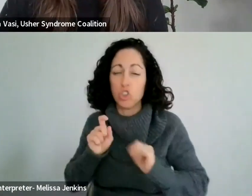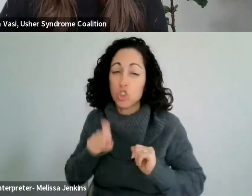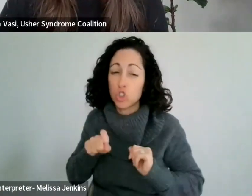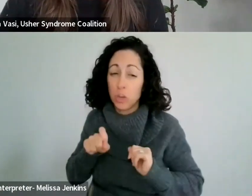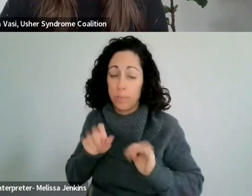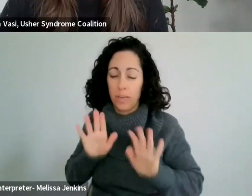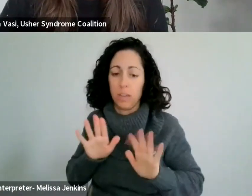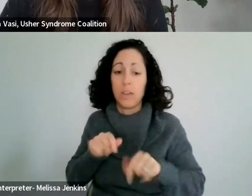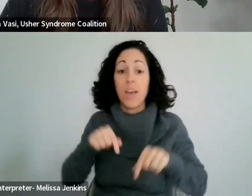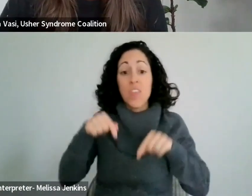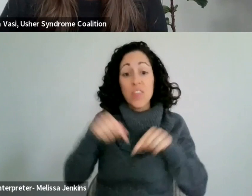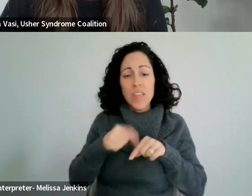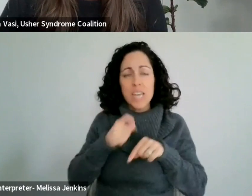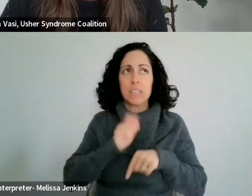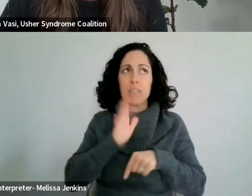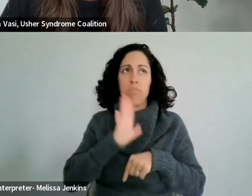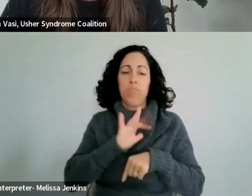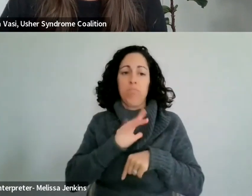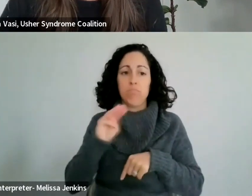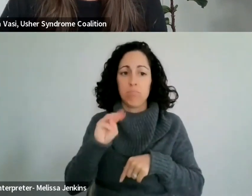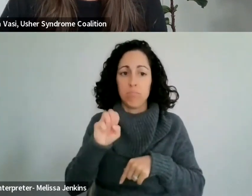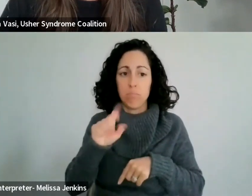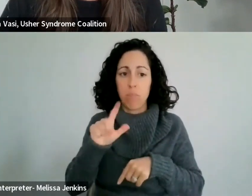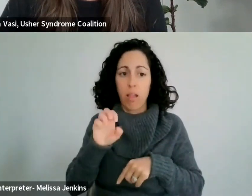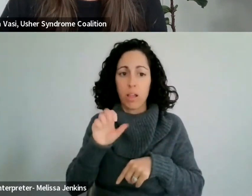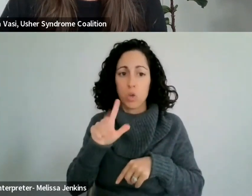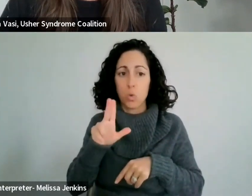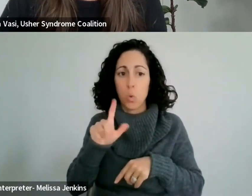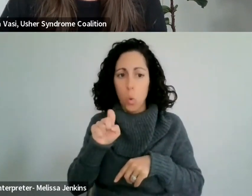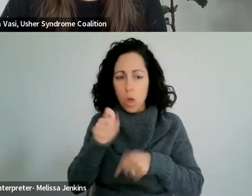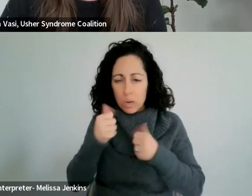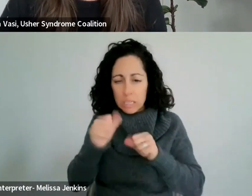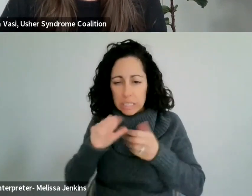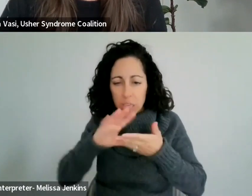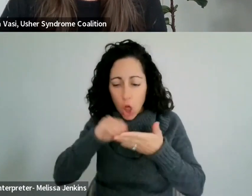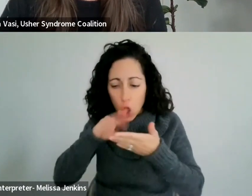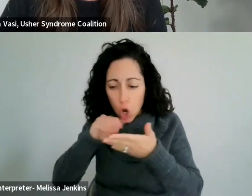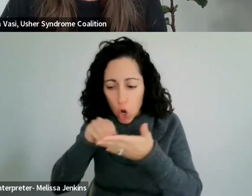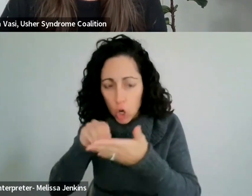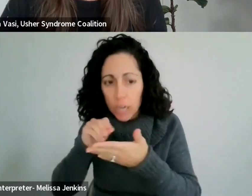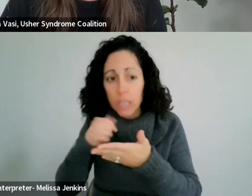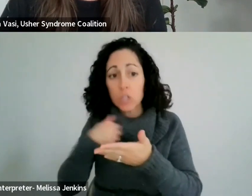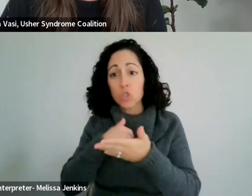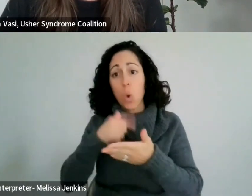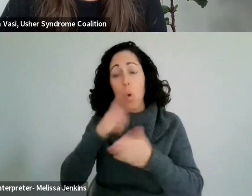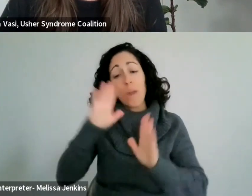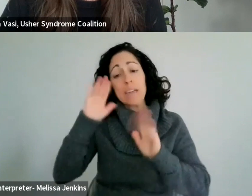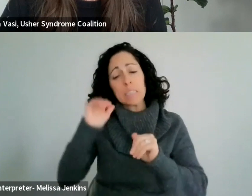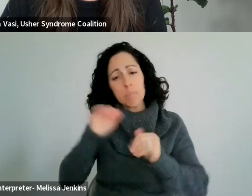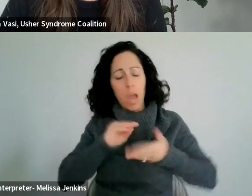and so we would expect to continue to record safety.